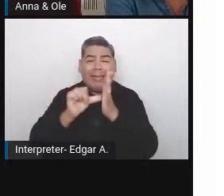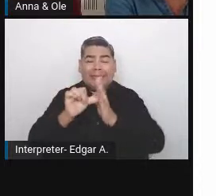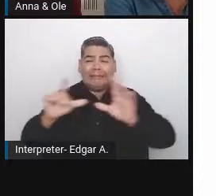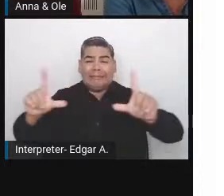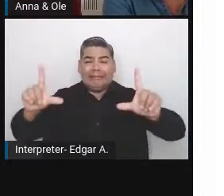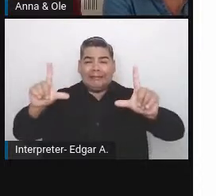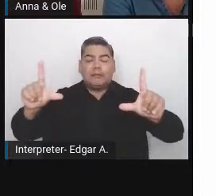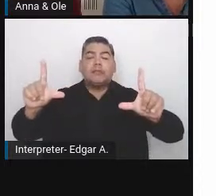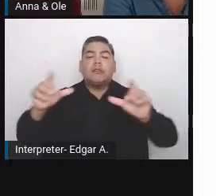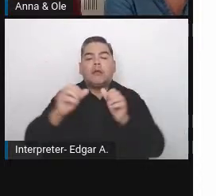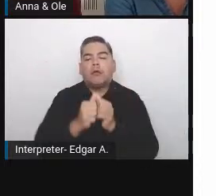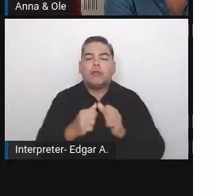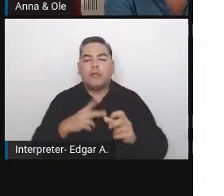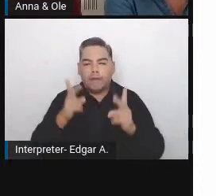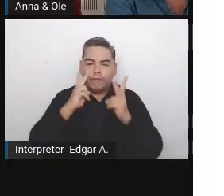that we actually did gather